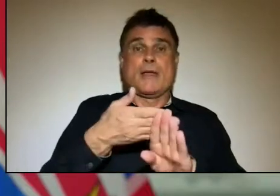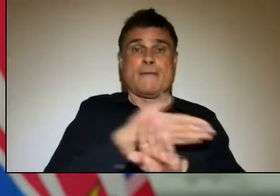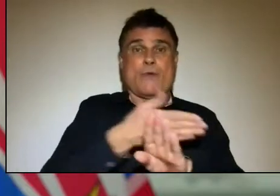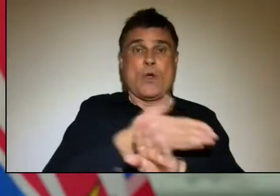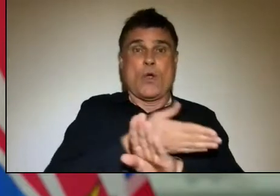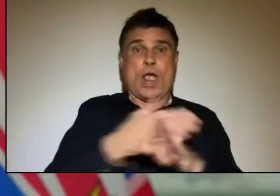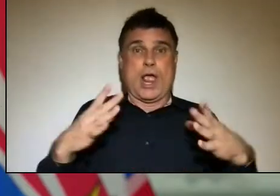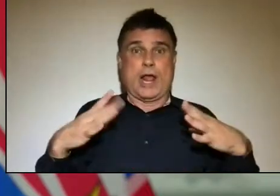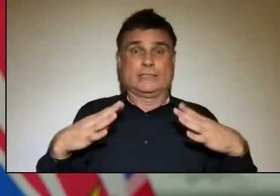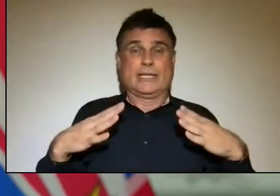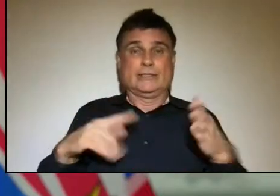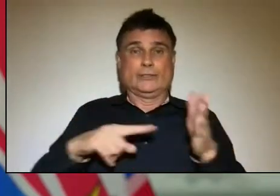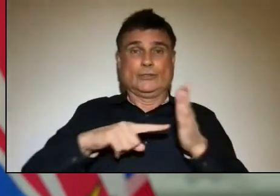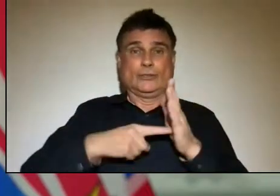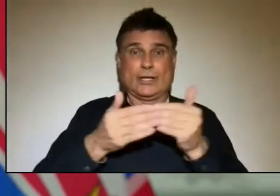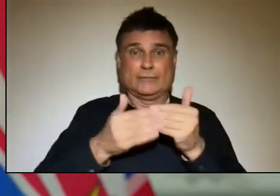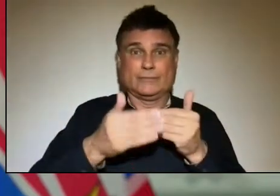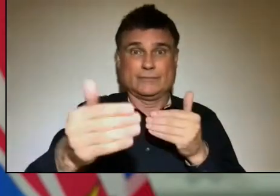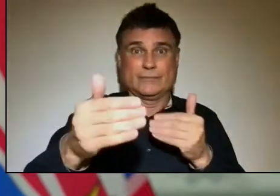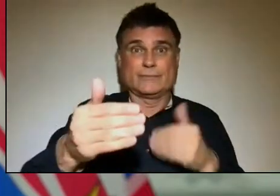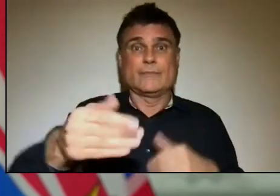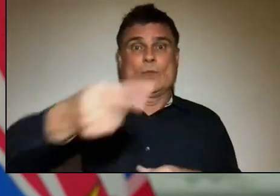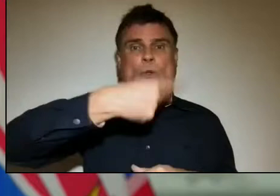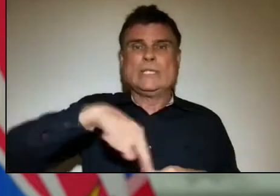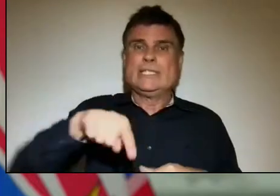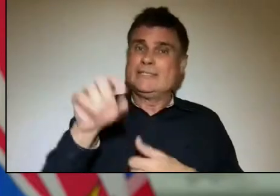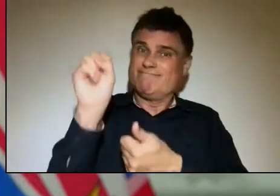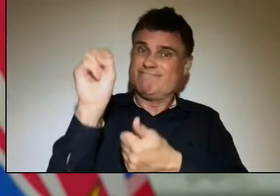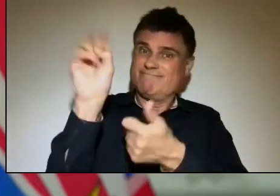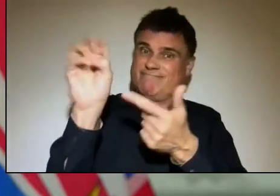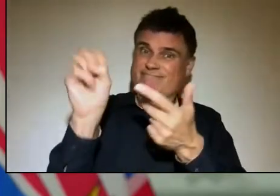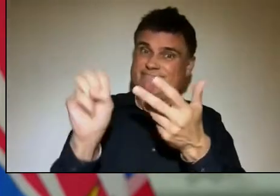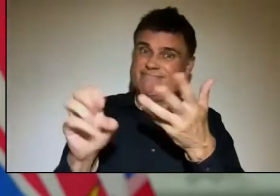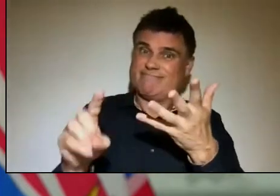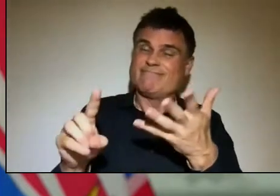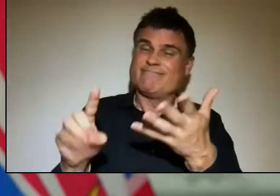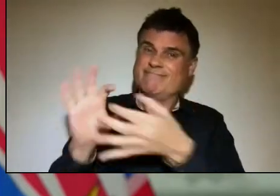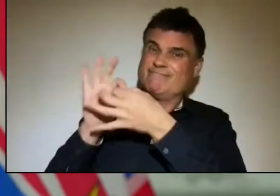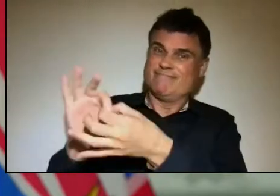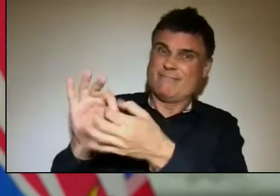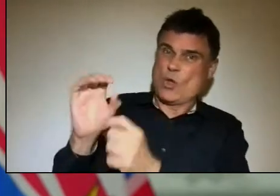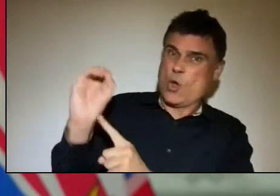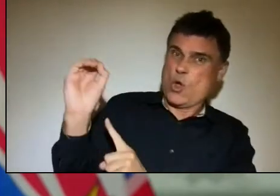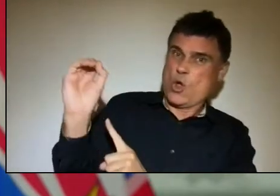holiday long weekend here,